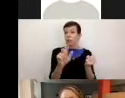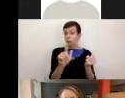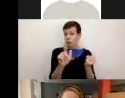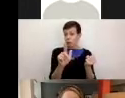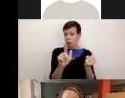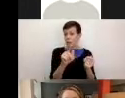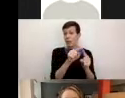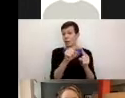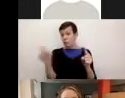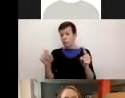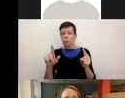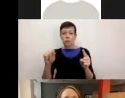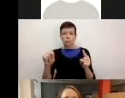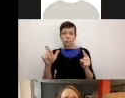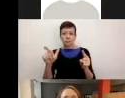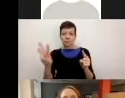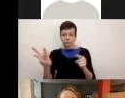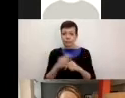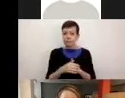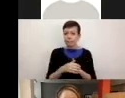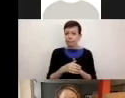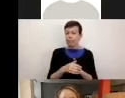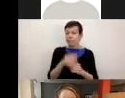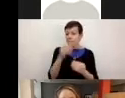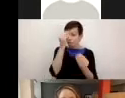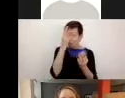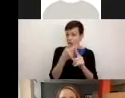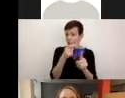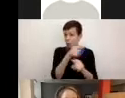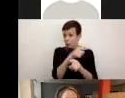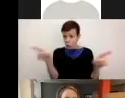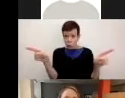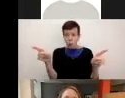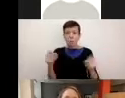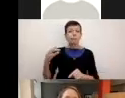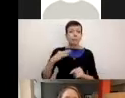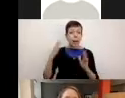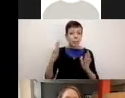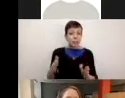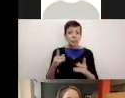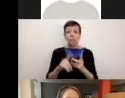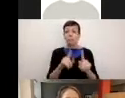design. The information we collect from you through applications, reports and our ongoing relationships